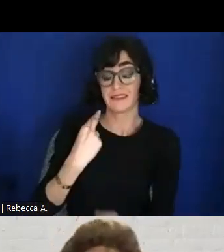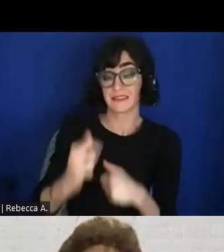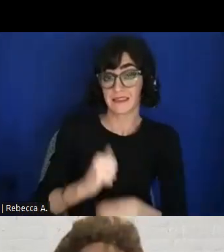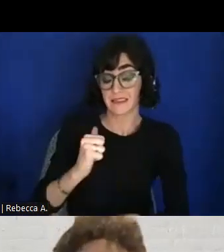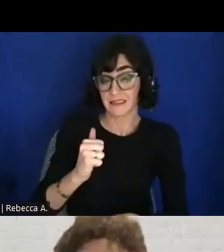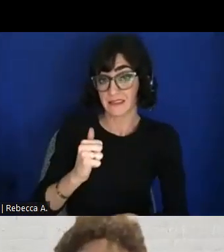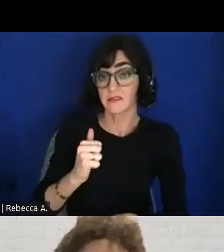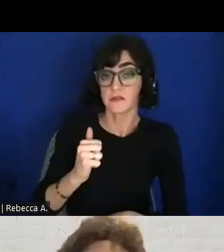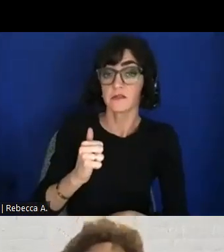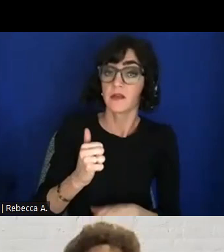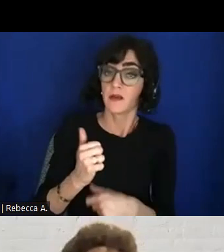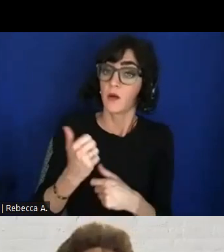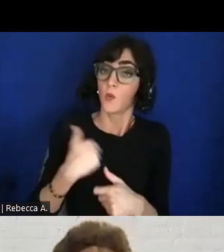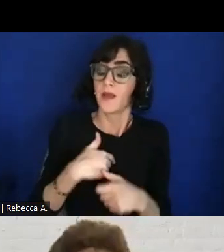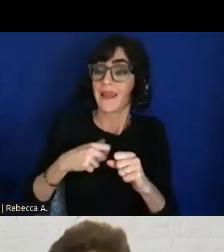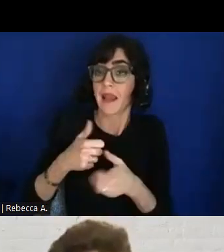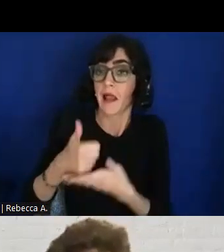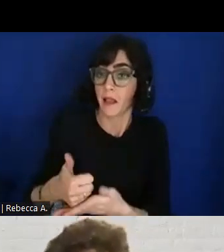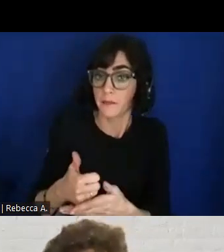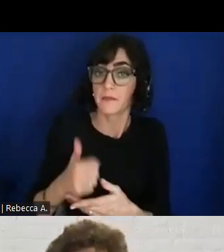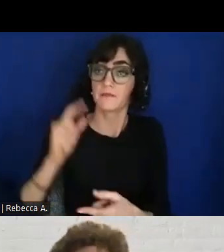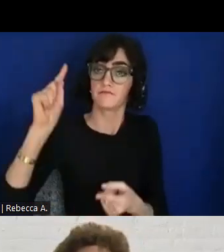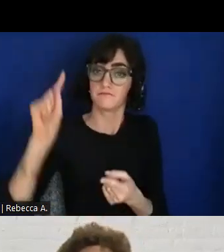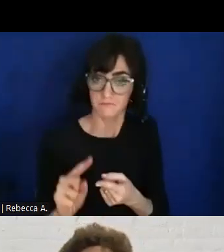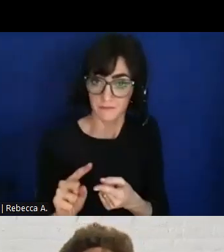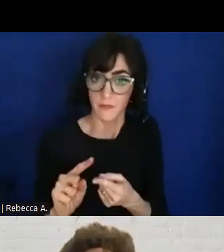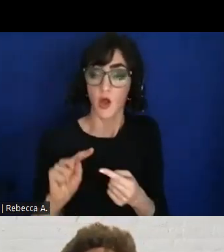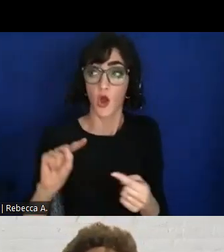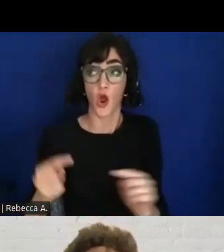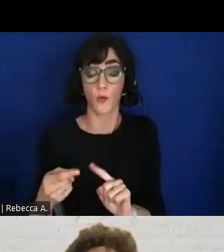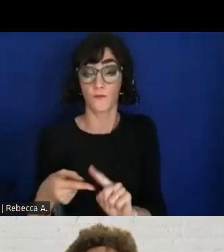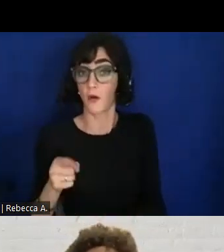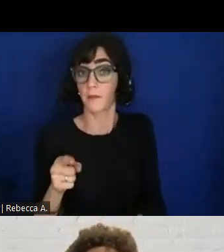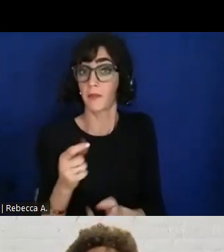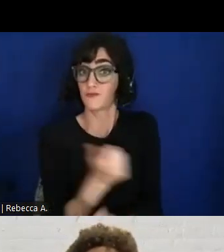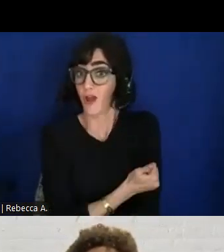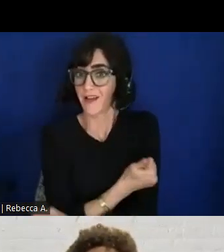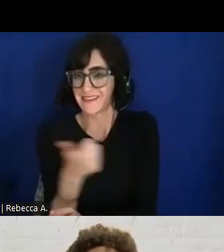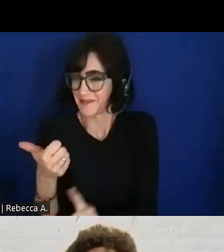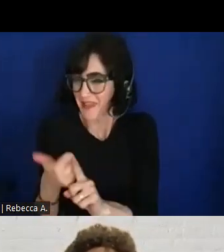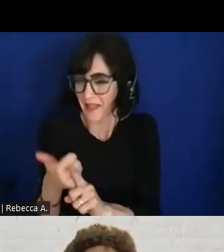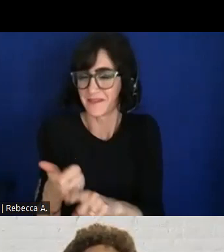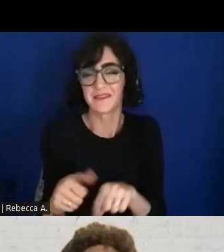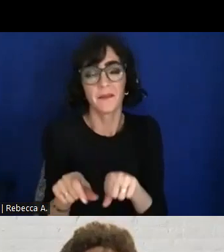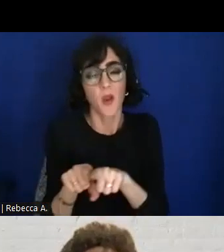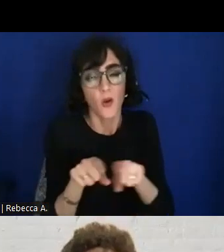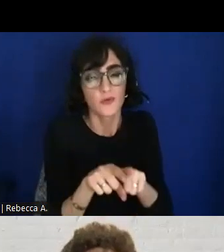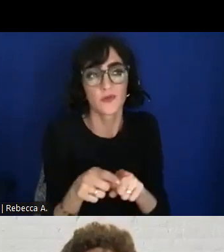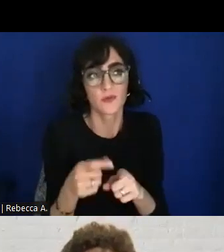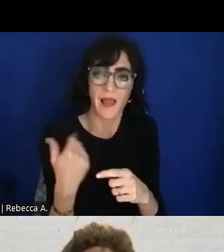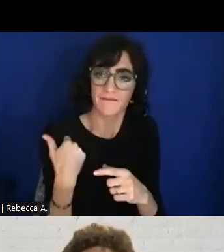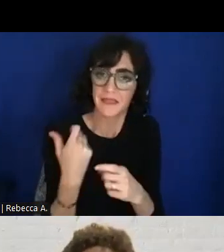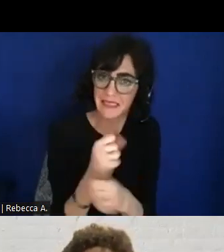take to reduce harm from the substances themselves but also uh involve safety measures to reduce